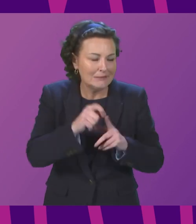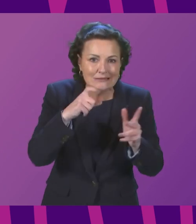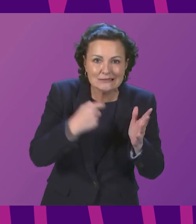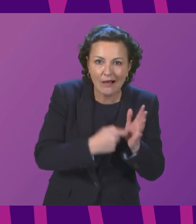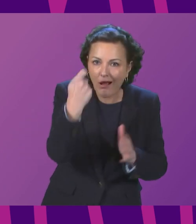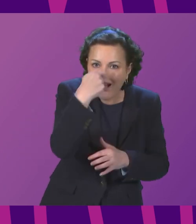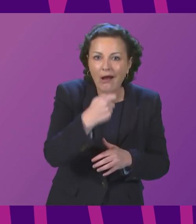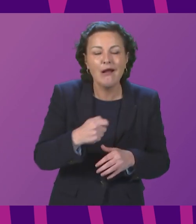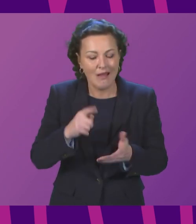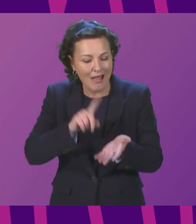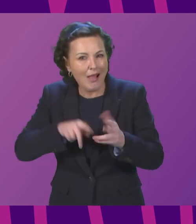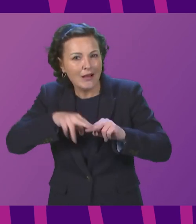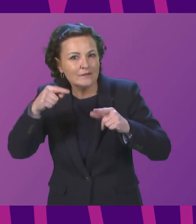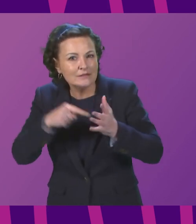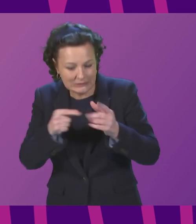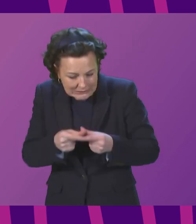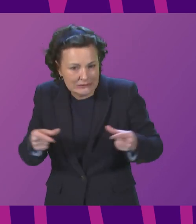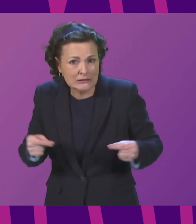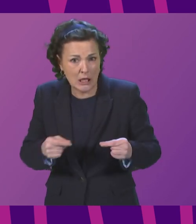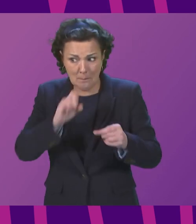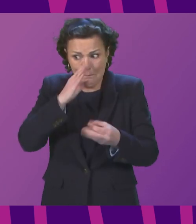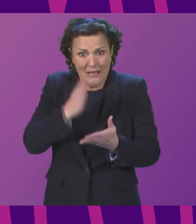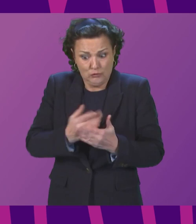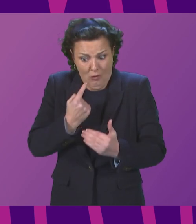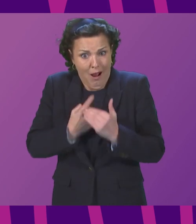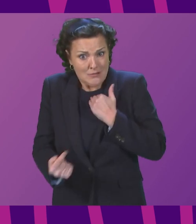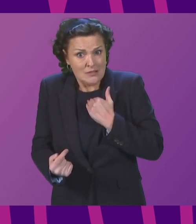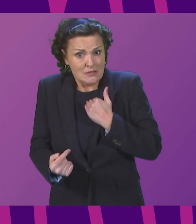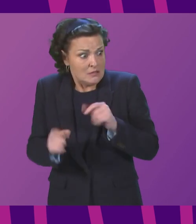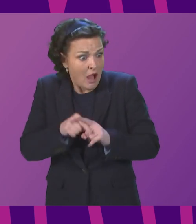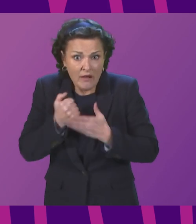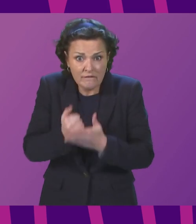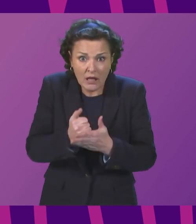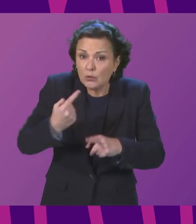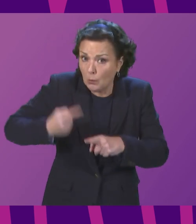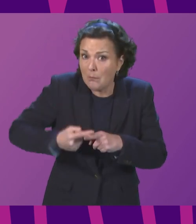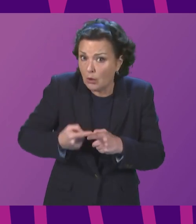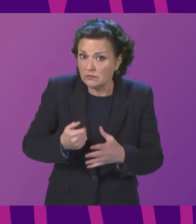lateral flow tests—and we must ensure that isolation and advice happen as quickly as possible.